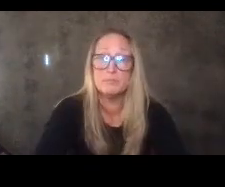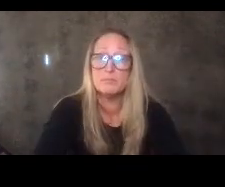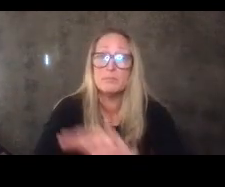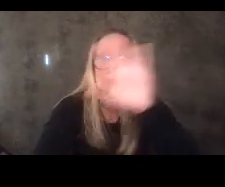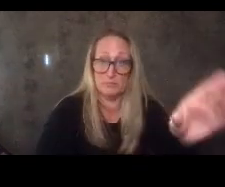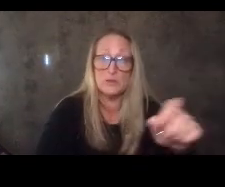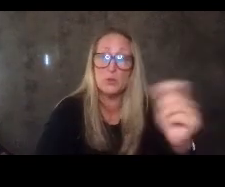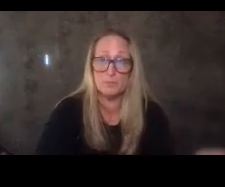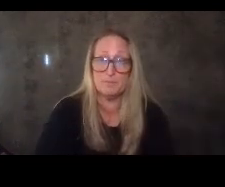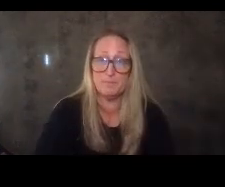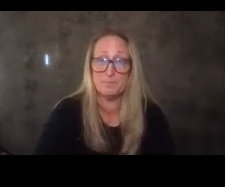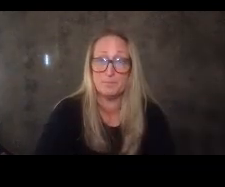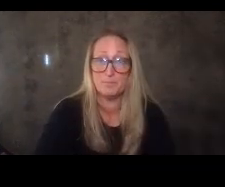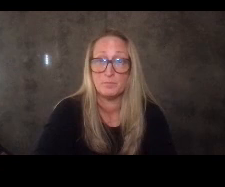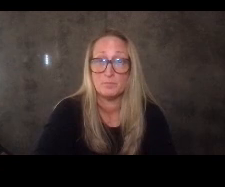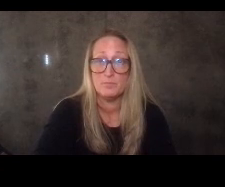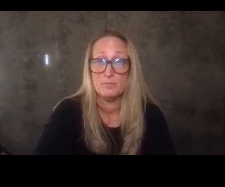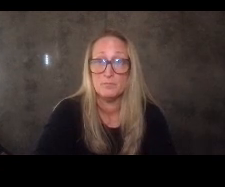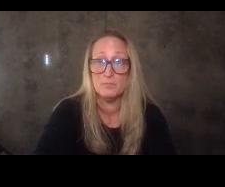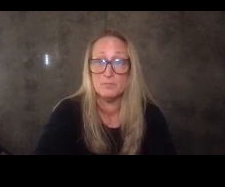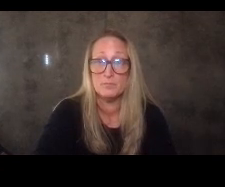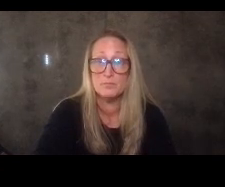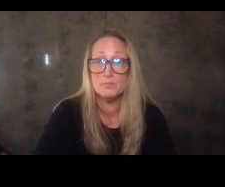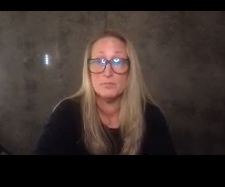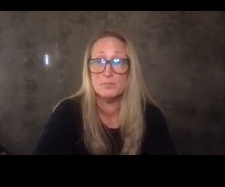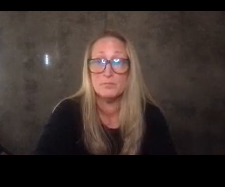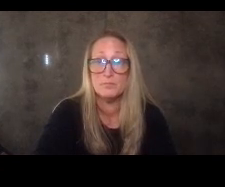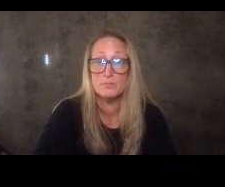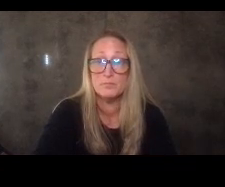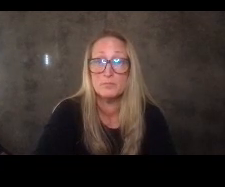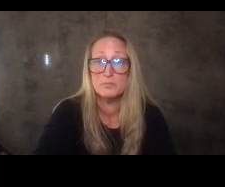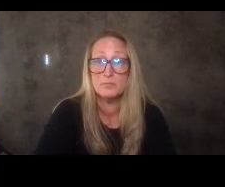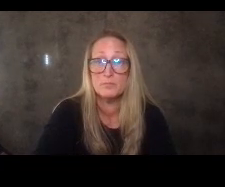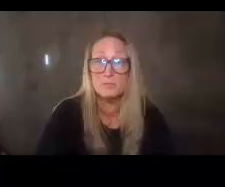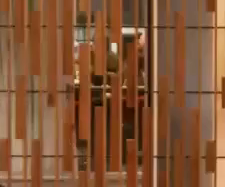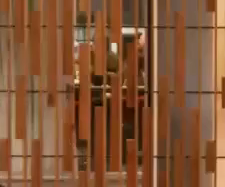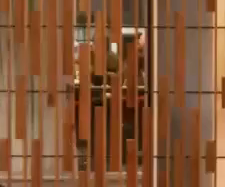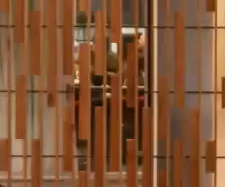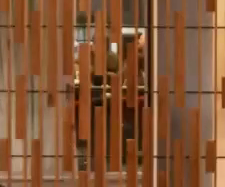mentioning. OK, I also have those some links to other resources now these are in my